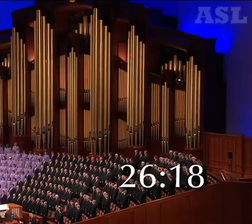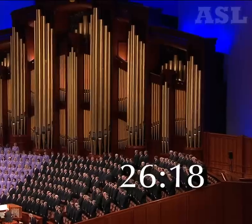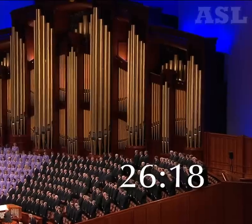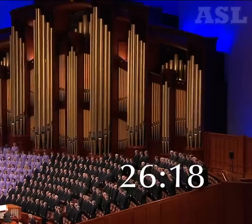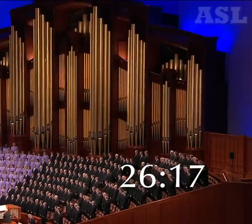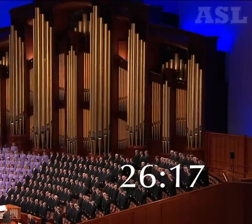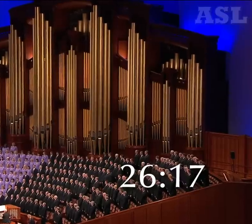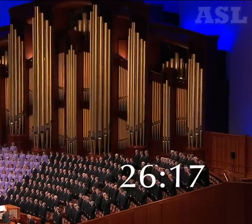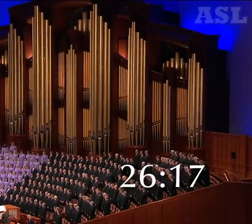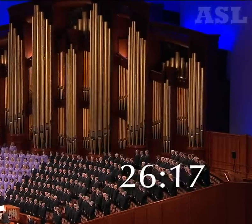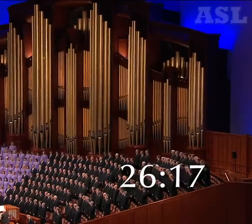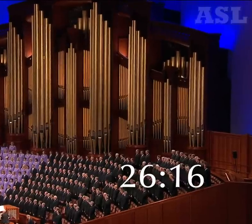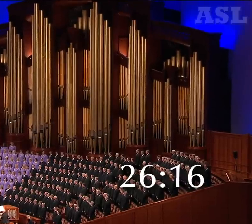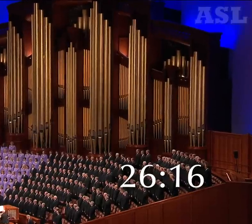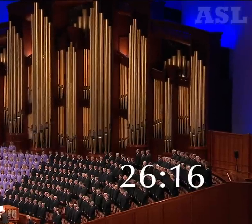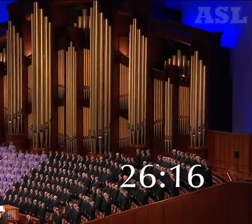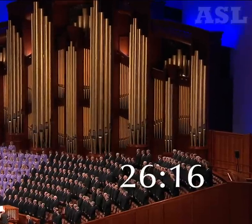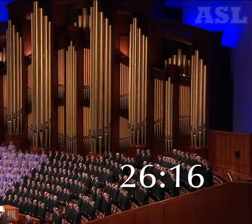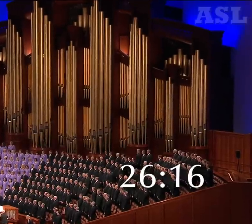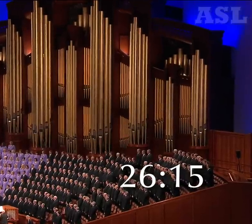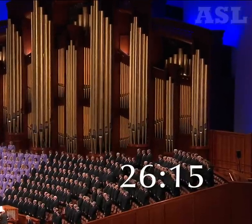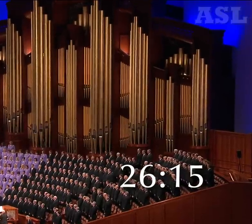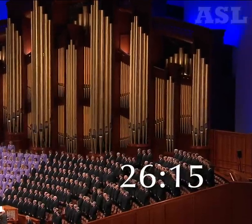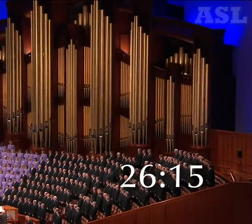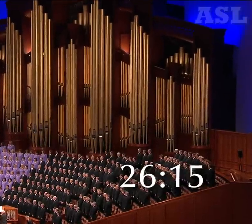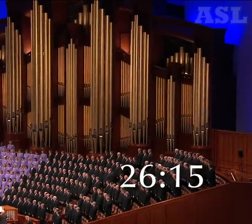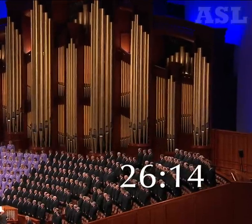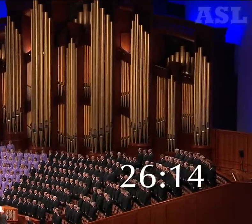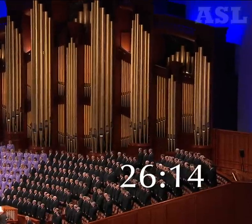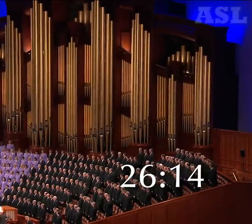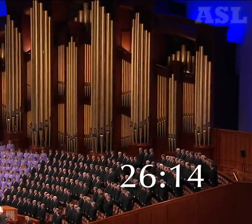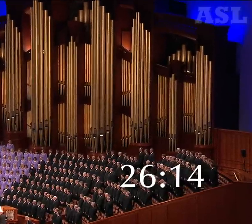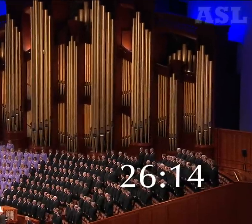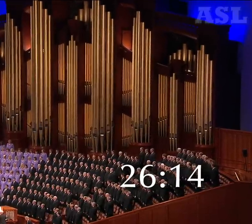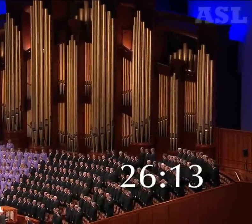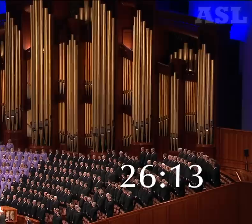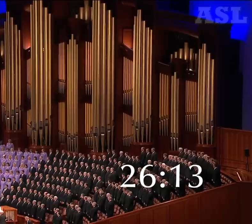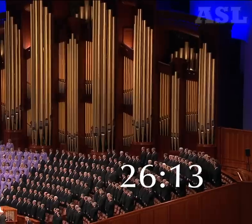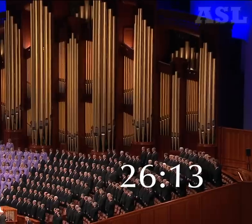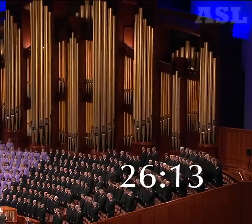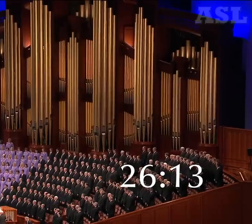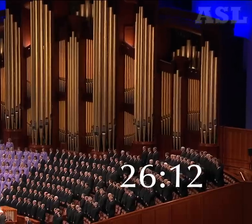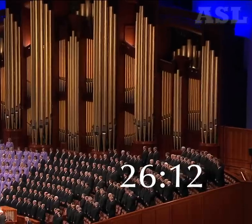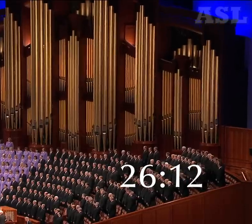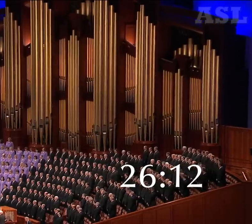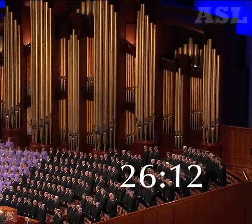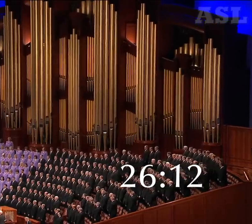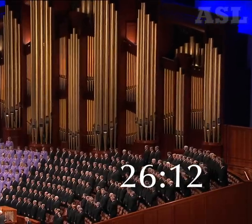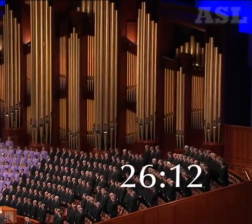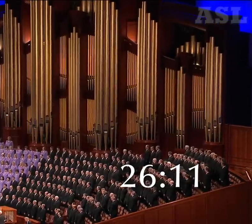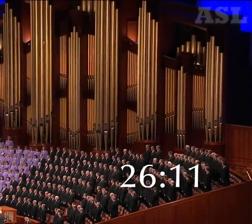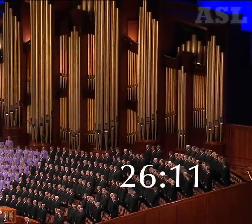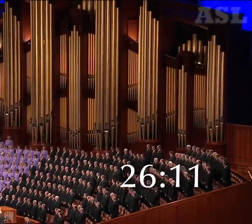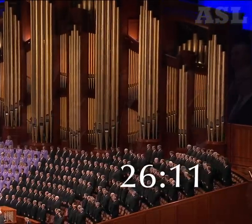THIS IS THE ENGLISH CLOSED CAPTION CHANNEL OF THE CHURCH OF JESUS CHRIST OF LATTER-DAY SAINTS.